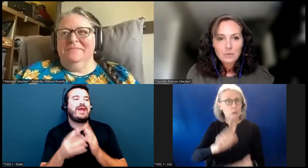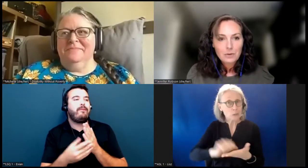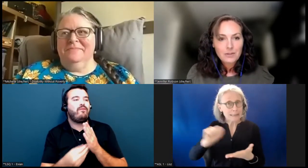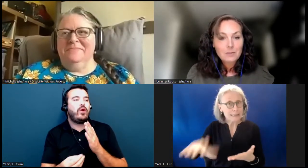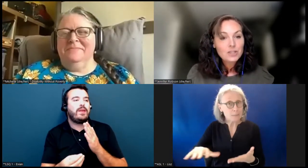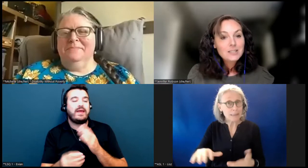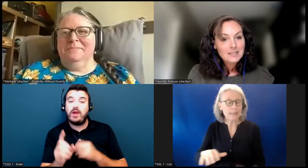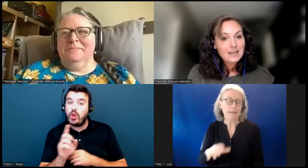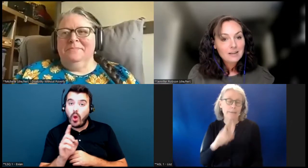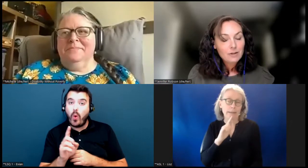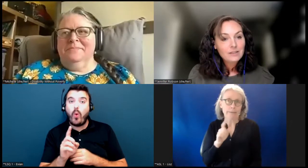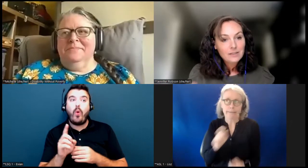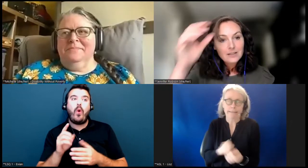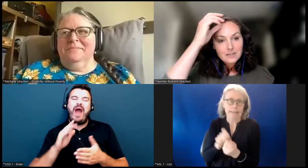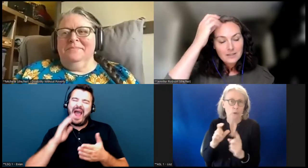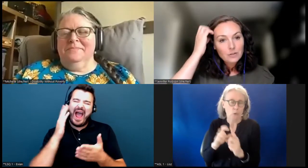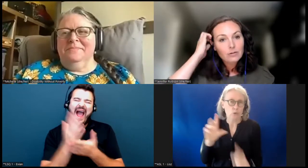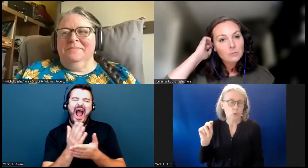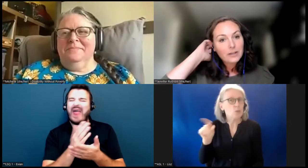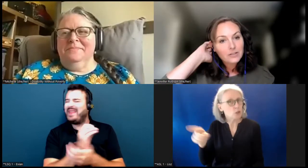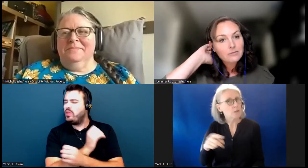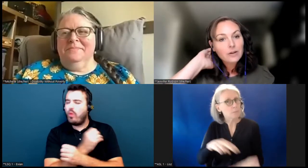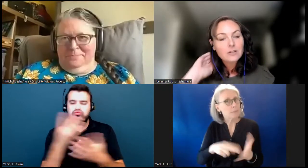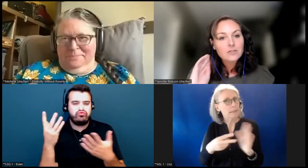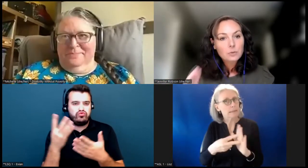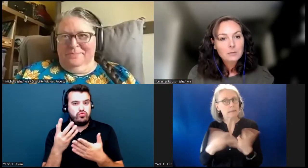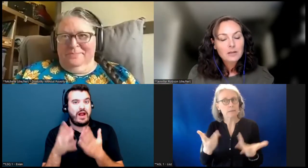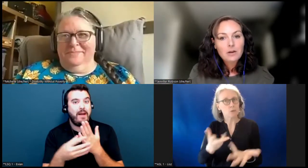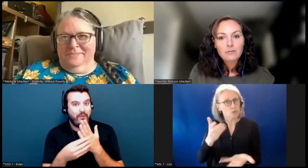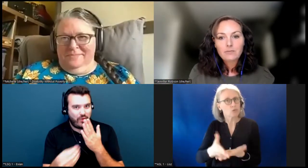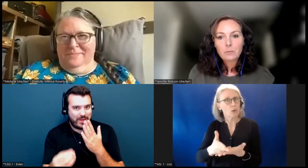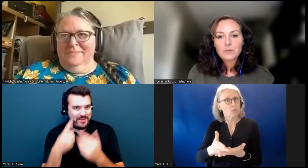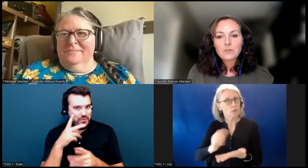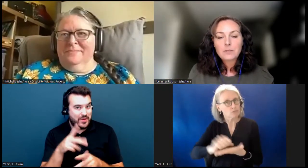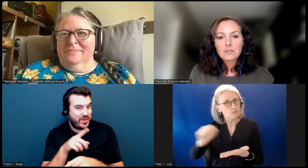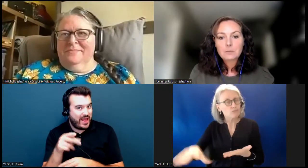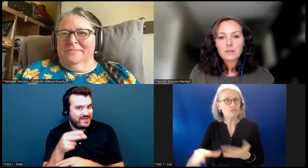QUOTING THERE. SHE DID SAY THAT'S HER OBJECTIVE TO ELIMINATE POVERTY FOR PERSONS WITH DISABILITIES